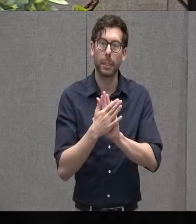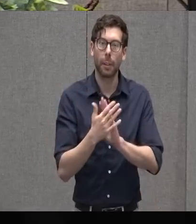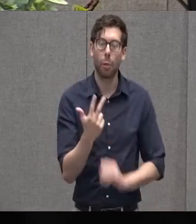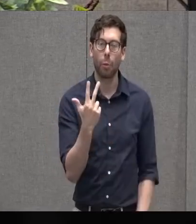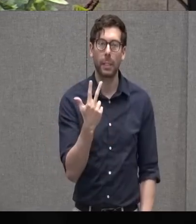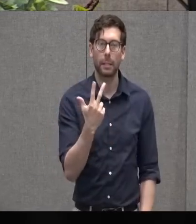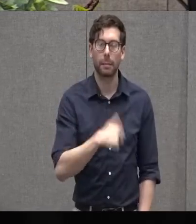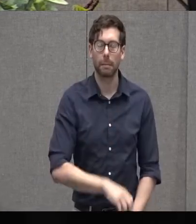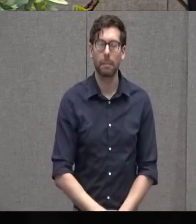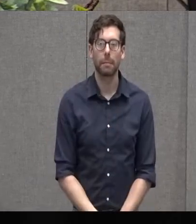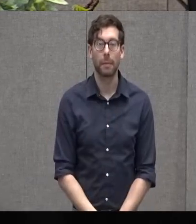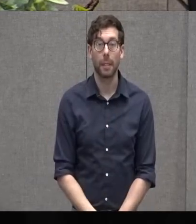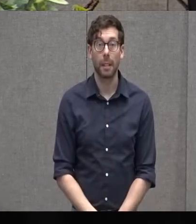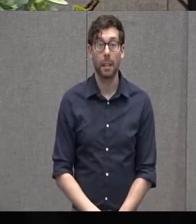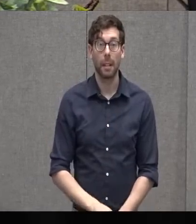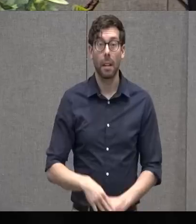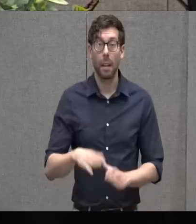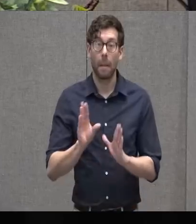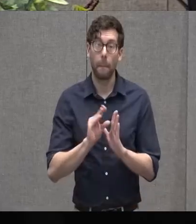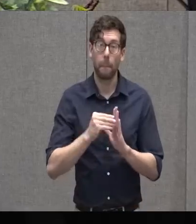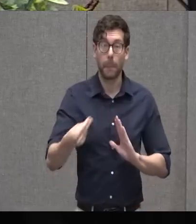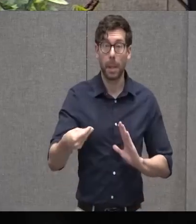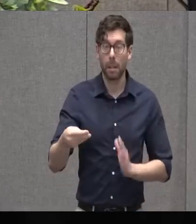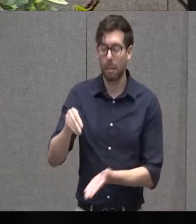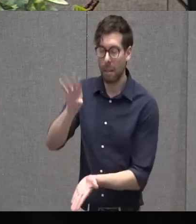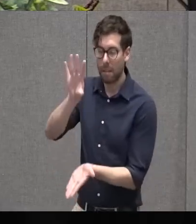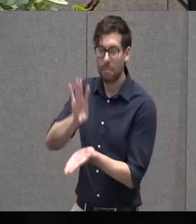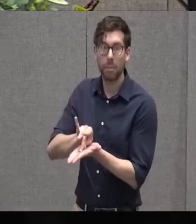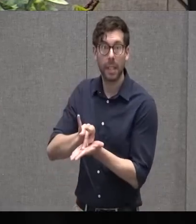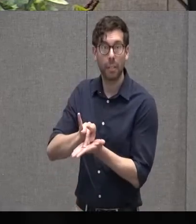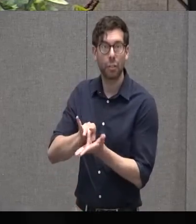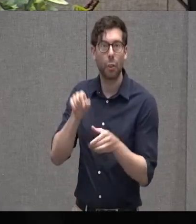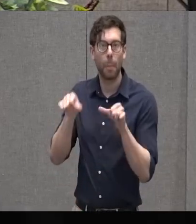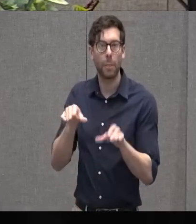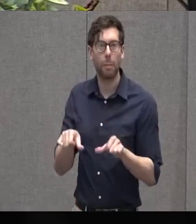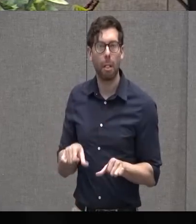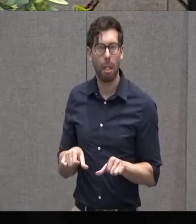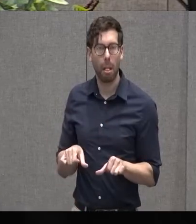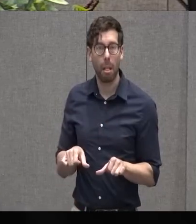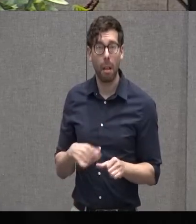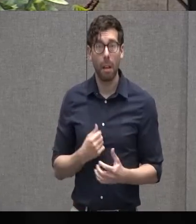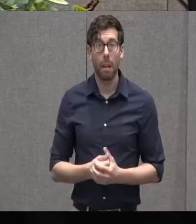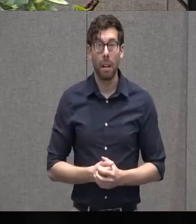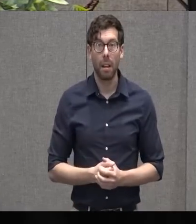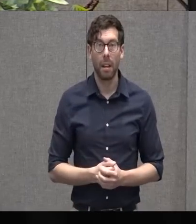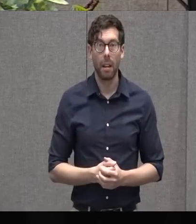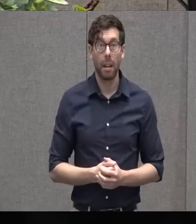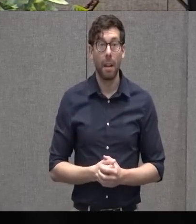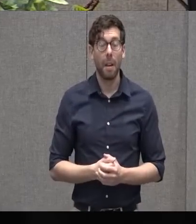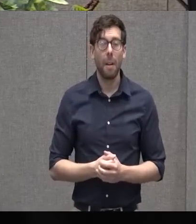I'll take off my sticky note and add it to my puzzle. Both of these books are wonderful books.